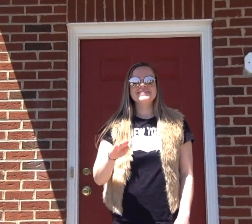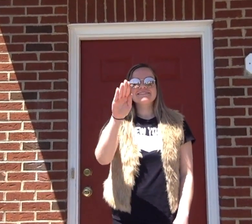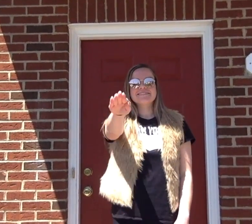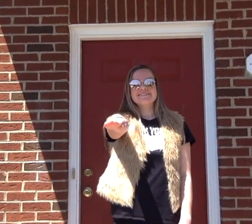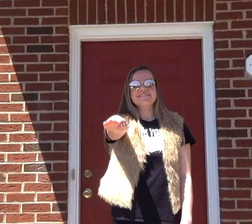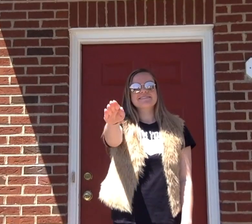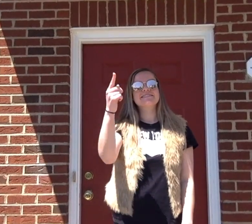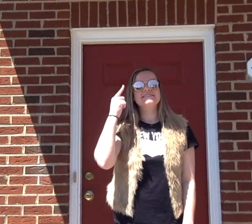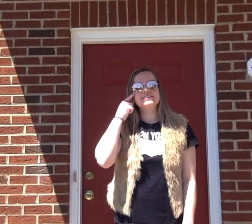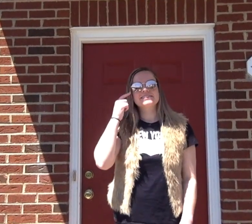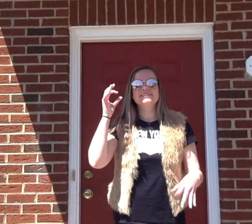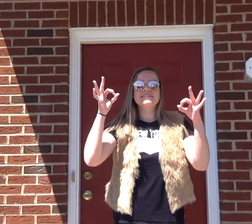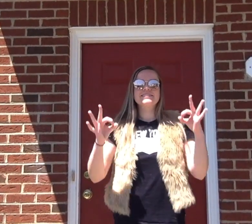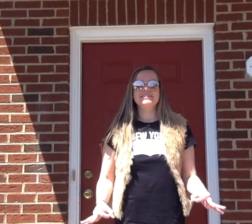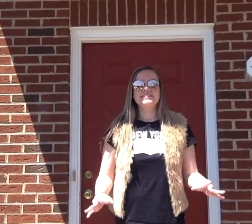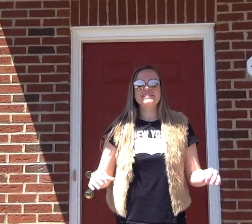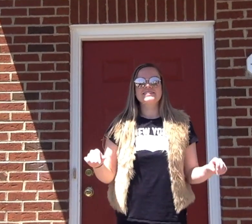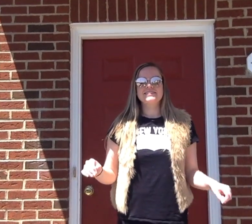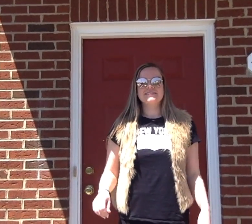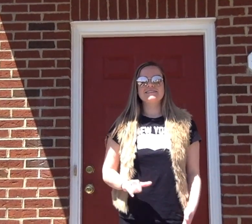It's up to you